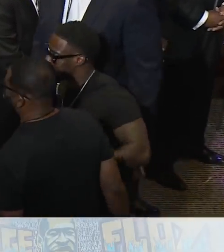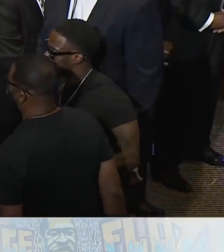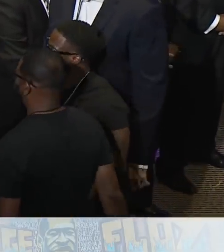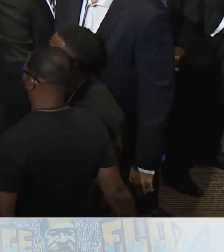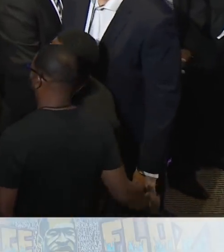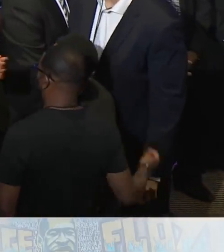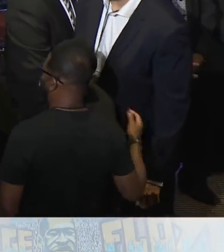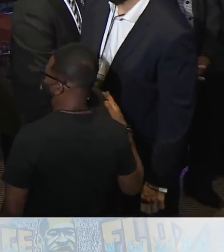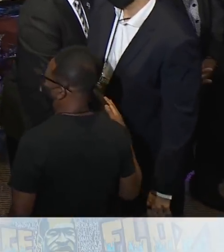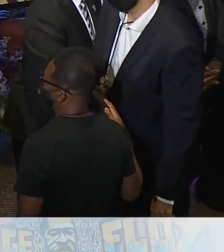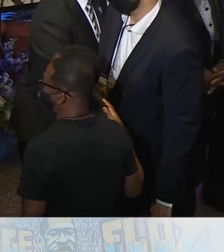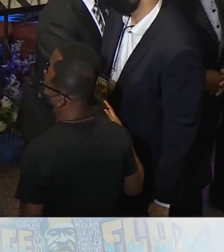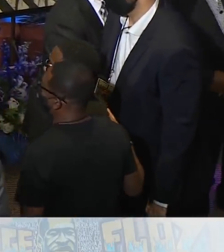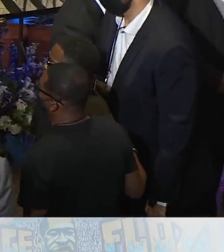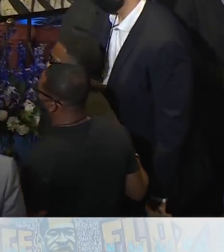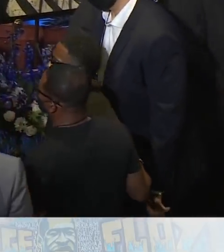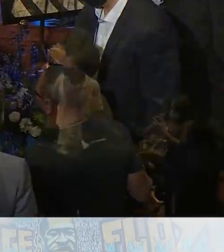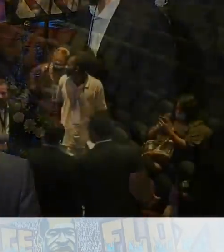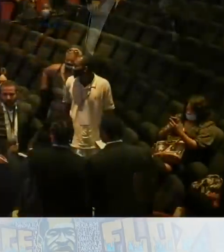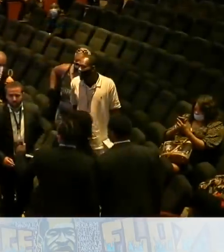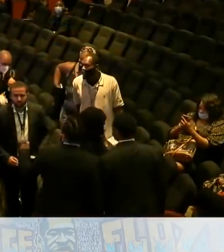THANK YOU SO MUCH FOR YOUR